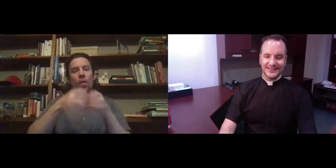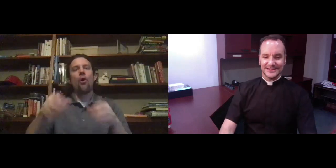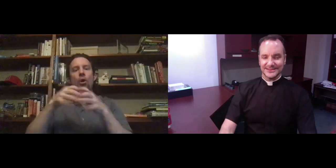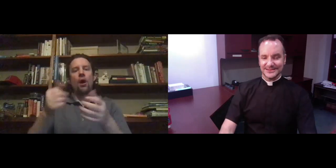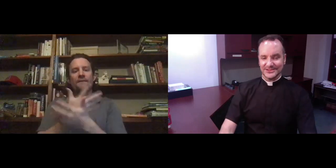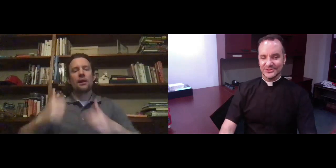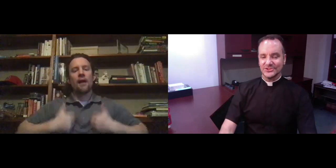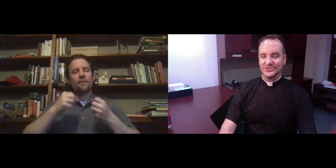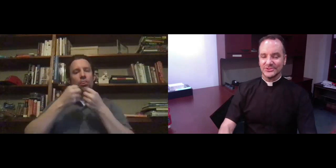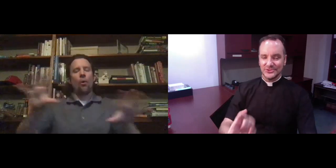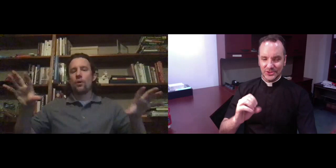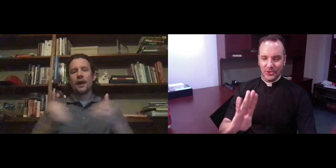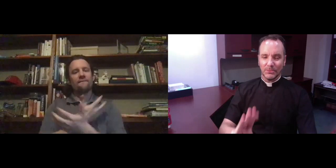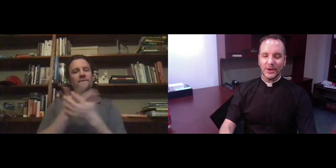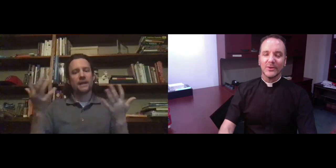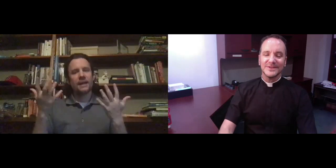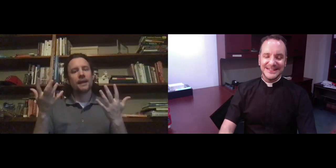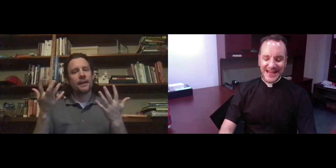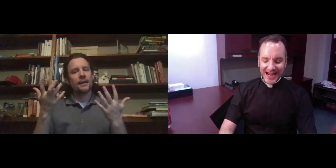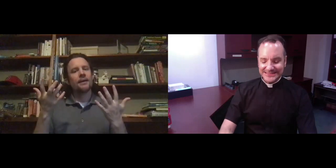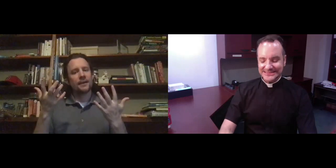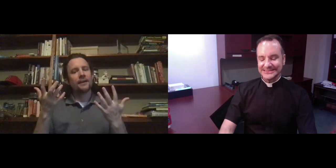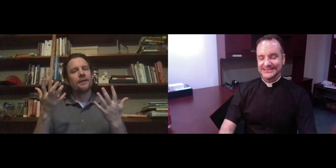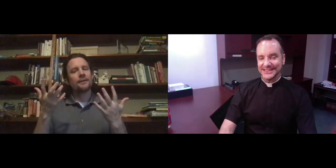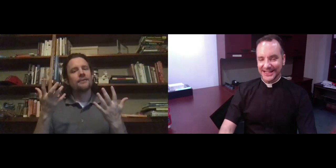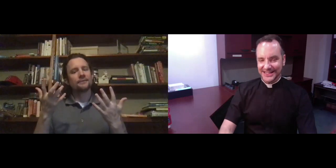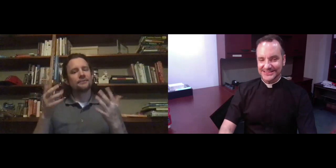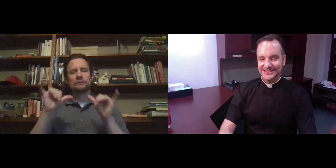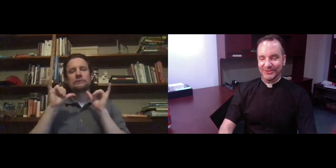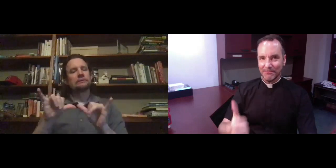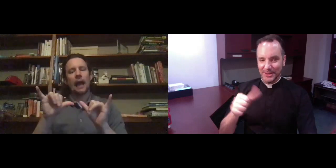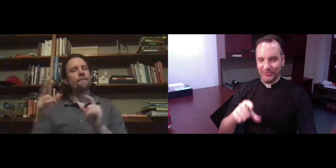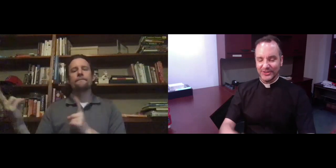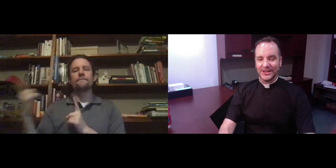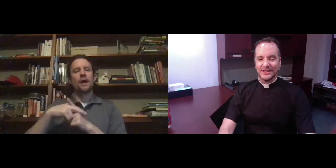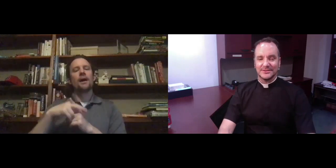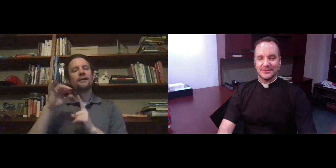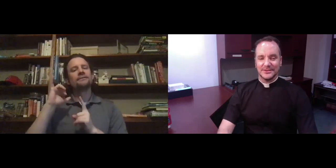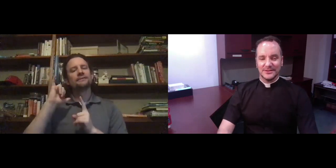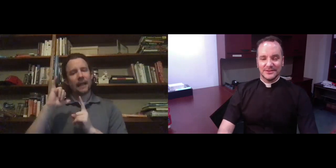Job lost everything; he continued to lose everything, and the